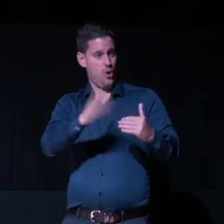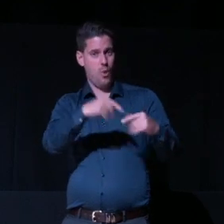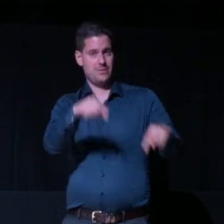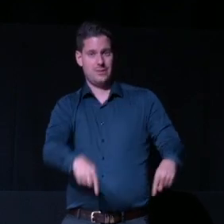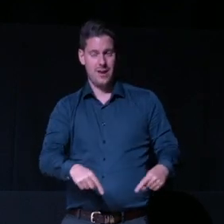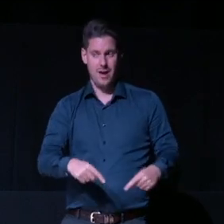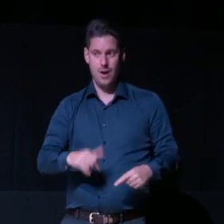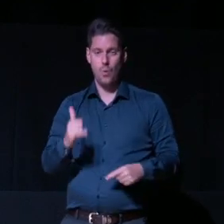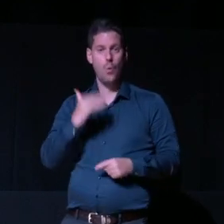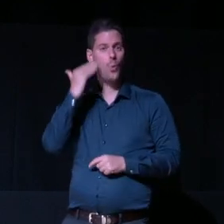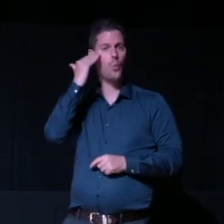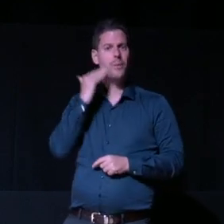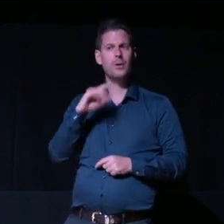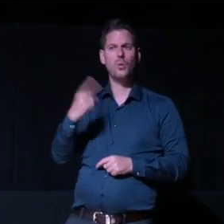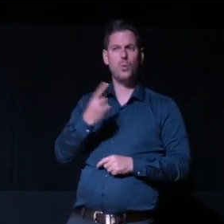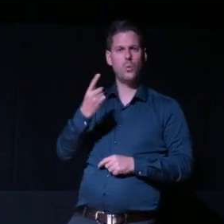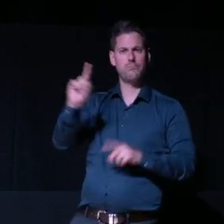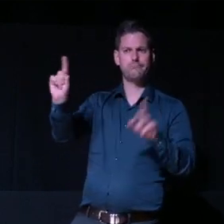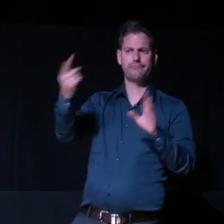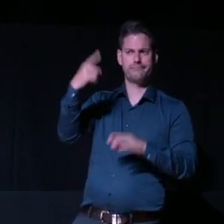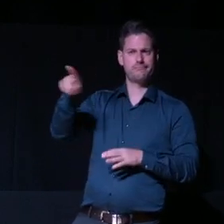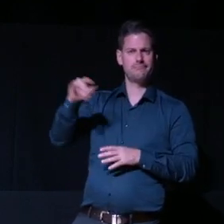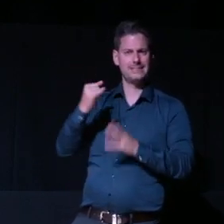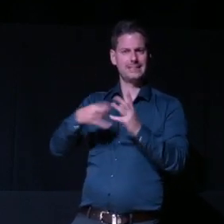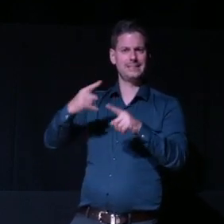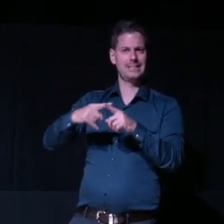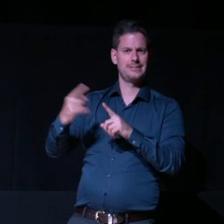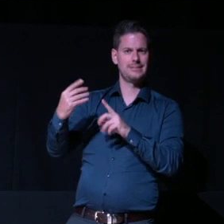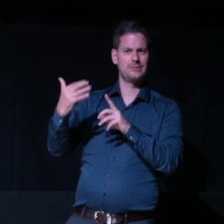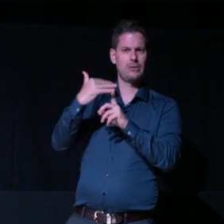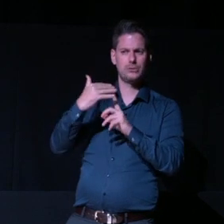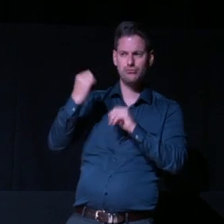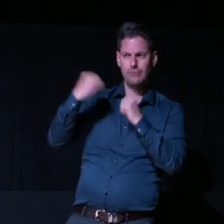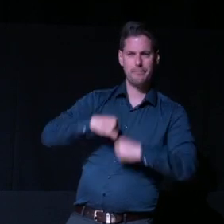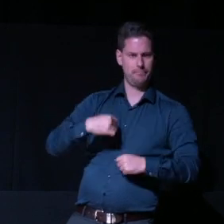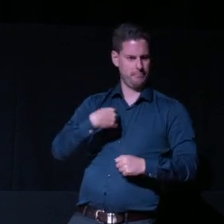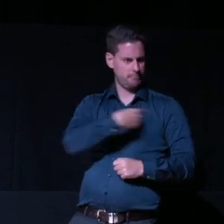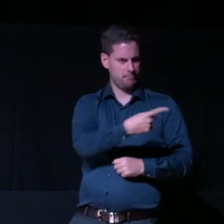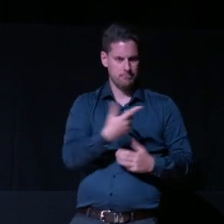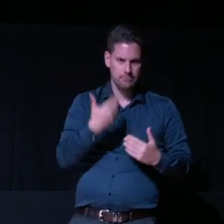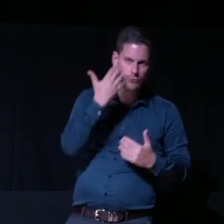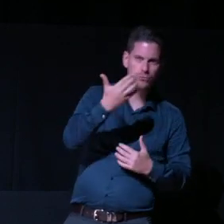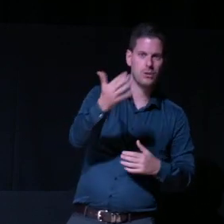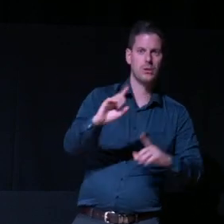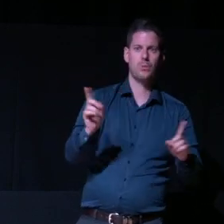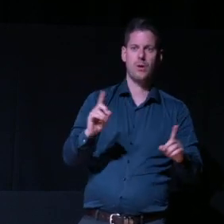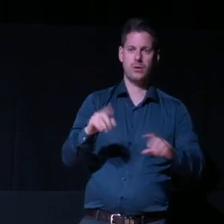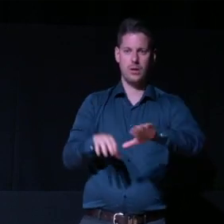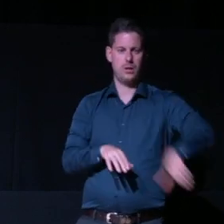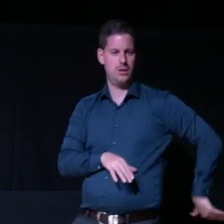out against sexual harassment. They're the ones that never get to see the light of day and they never get work from there on in because they're too difficult to work with.